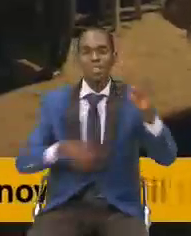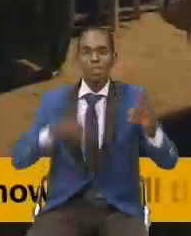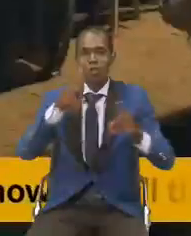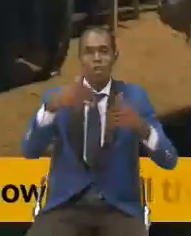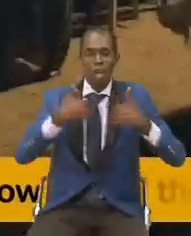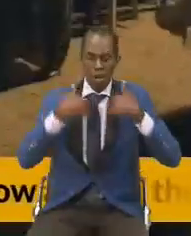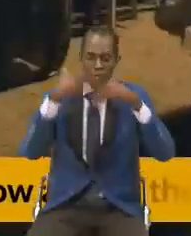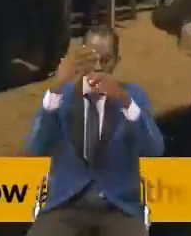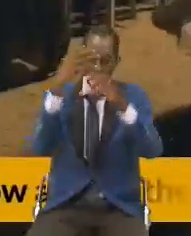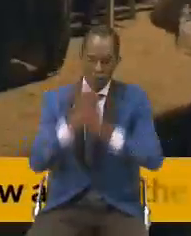praise the lord praise the lord